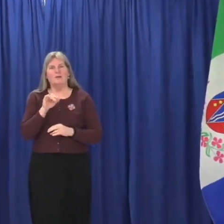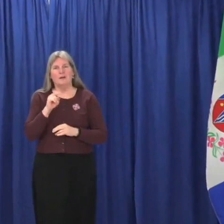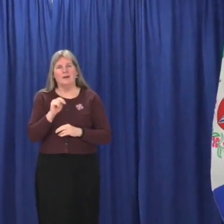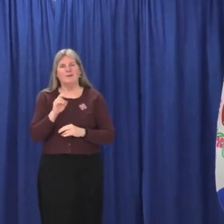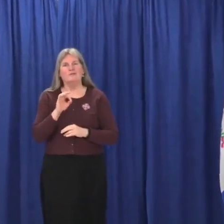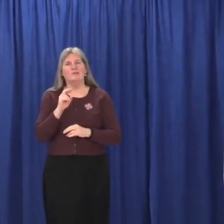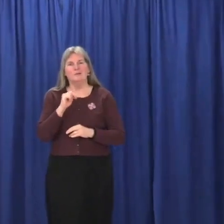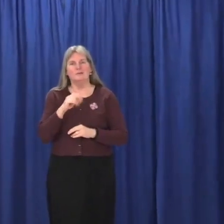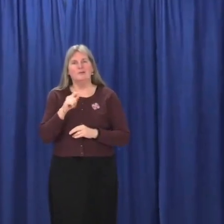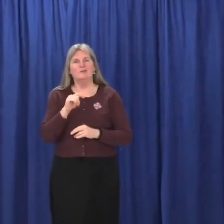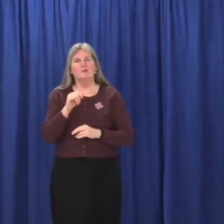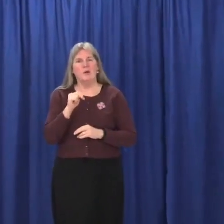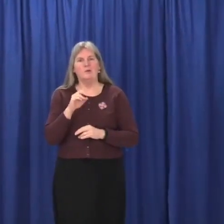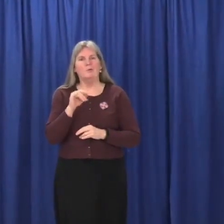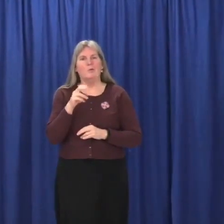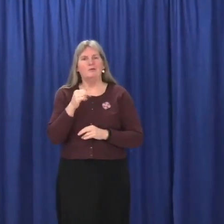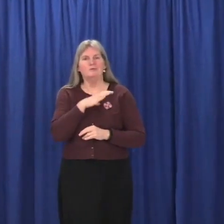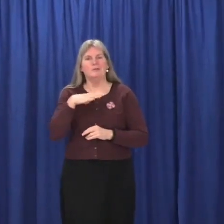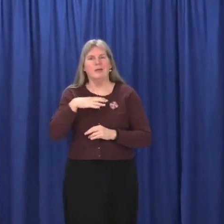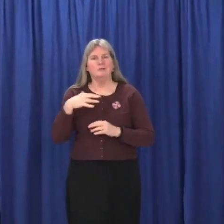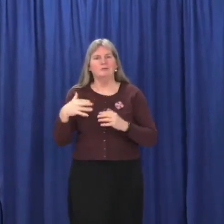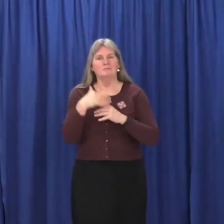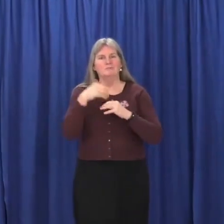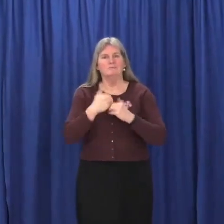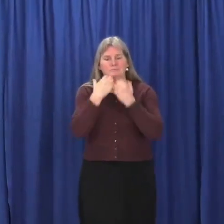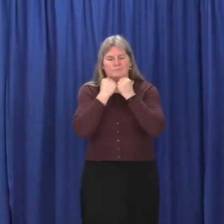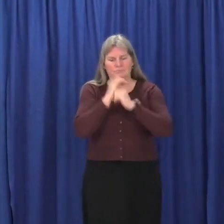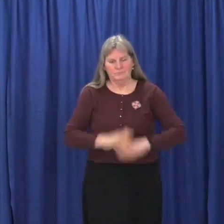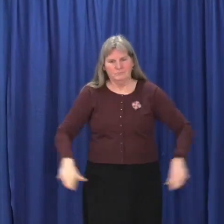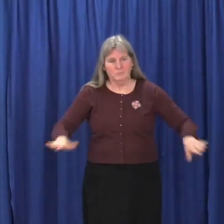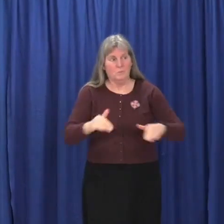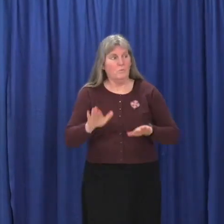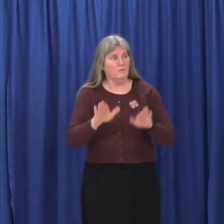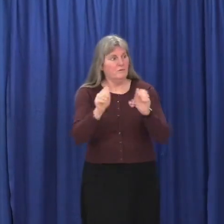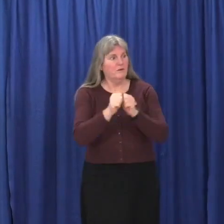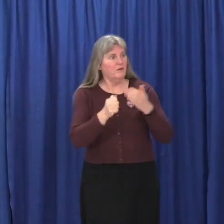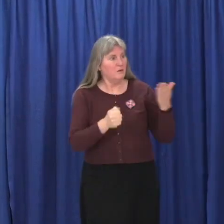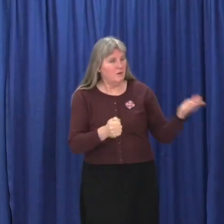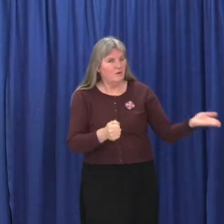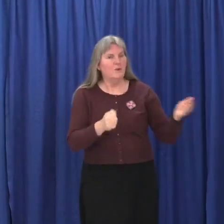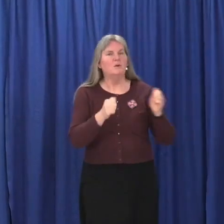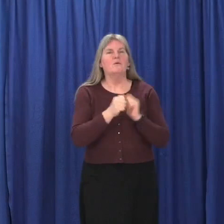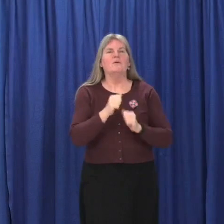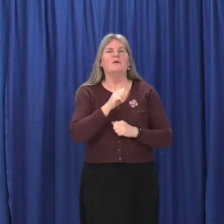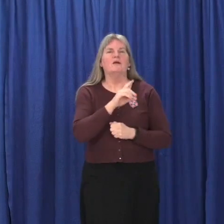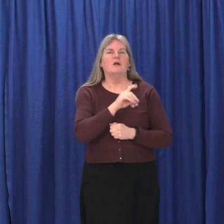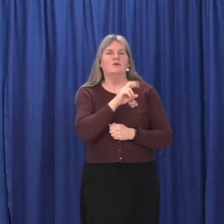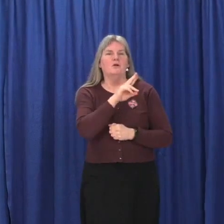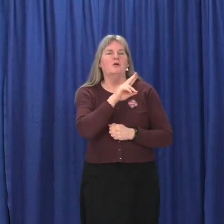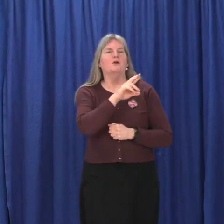and Ta'an Kwäch'än Council. And it's great to be here with Dr. Elliott and also Mary and Andre and the whole team.